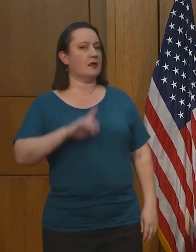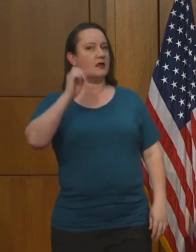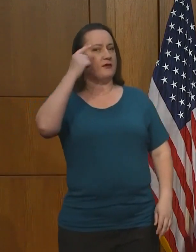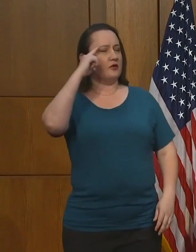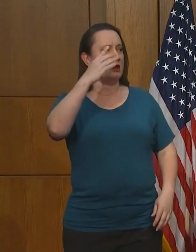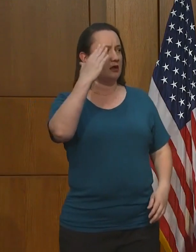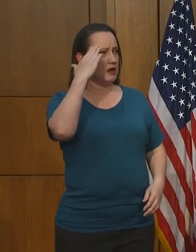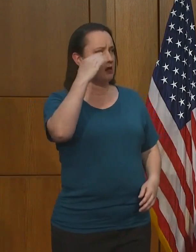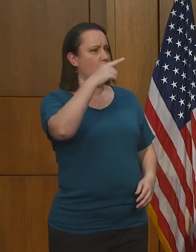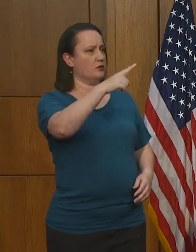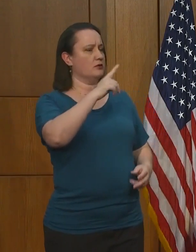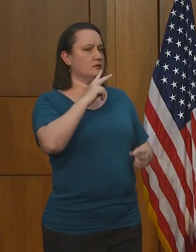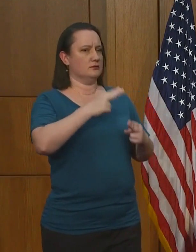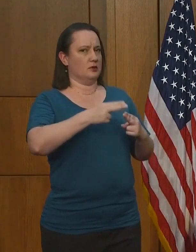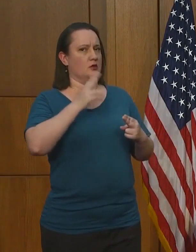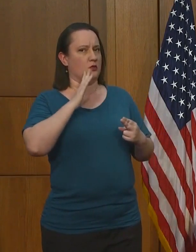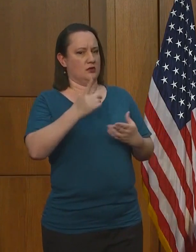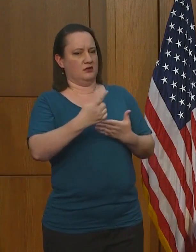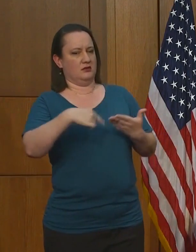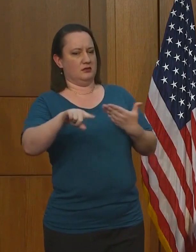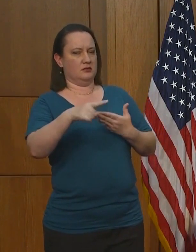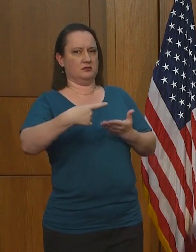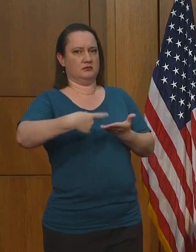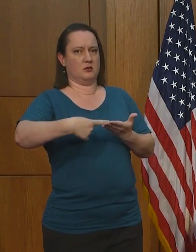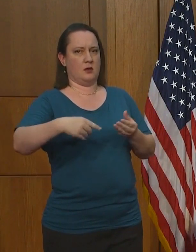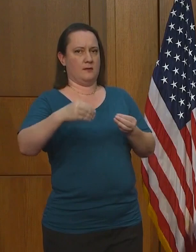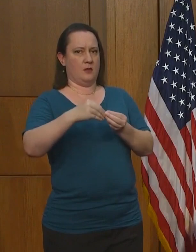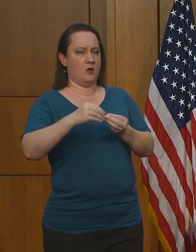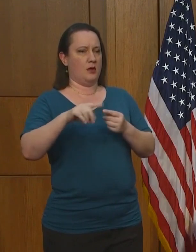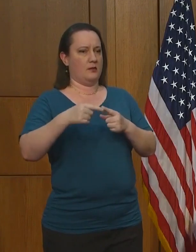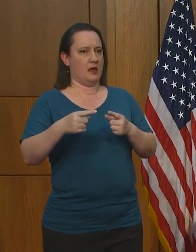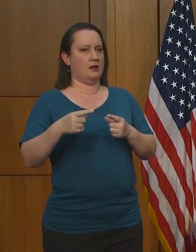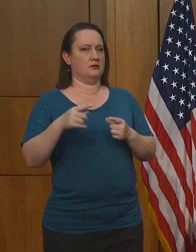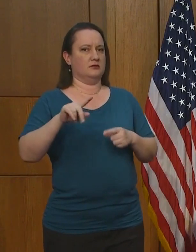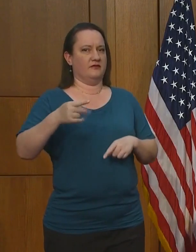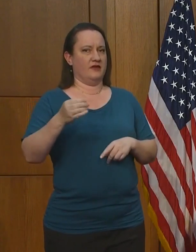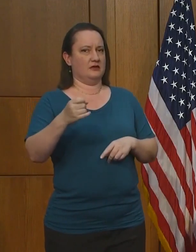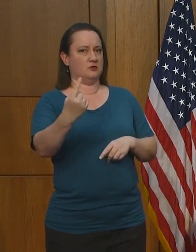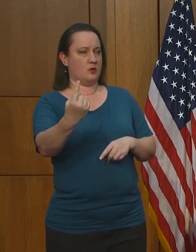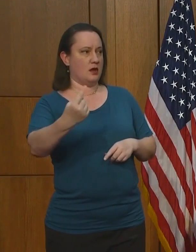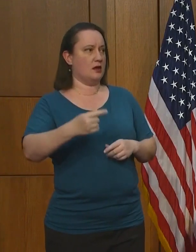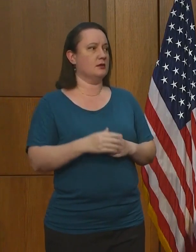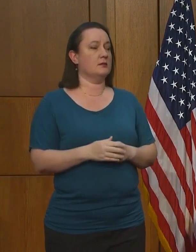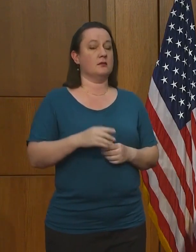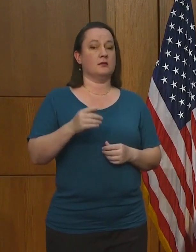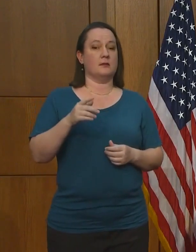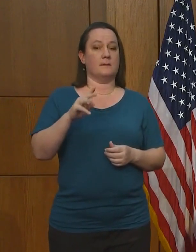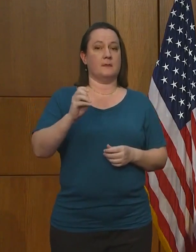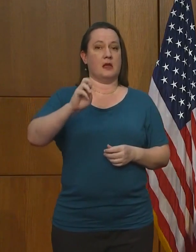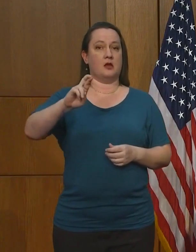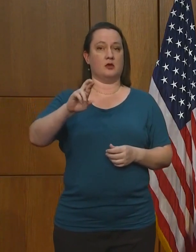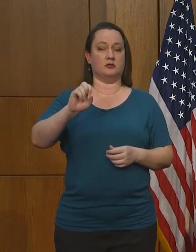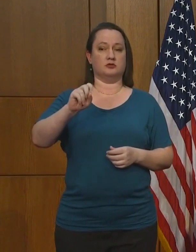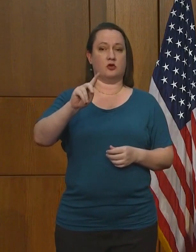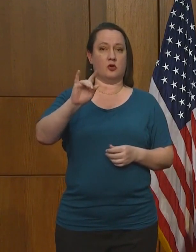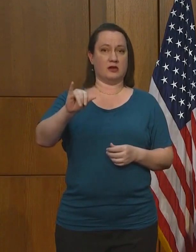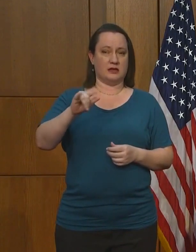GONNA TALK ABOUT IT MORE NEXT WEEK BUT YESTERDAY. MALABAR STONEY SAID THAT HE HAD WRITTEN